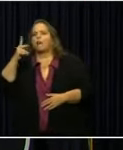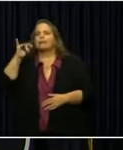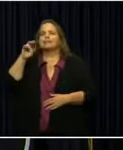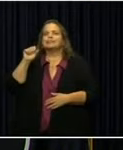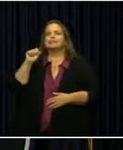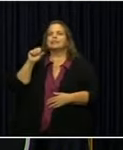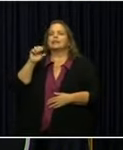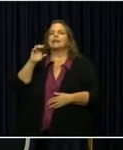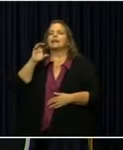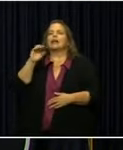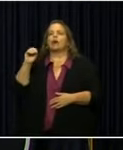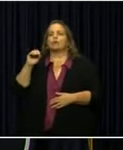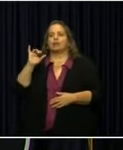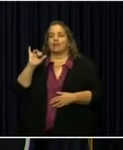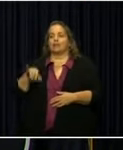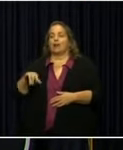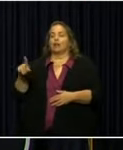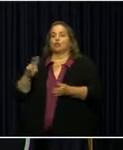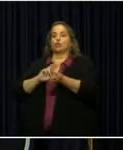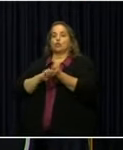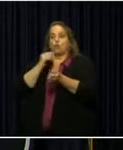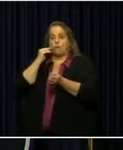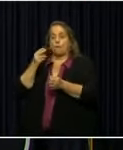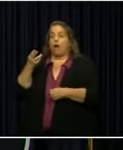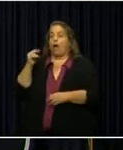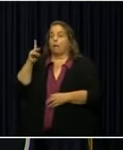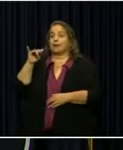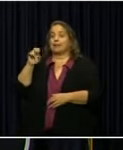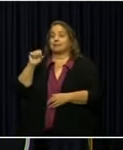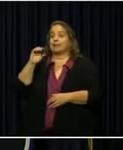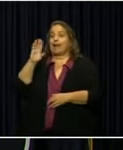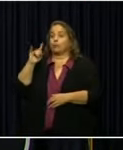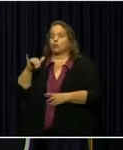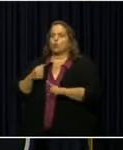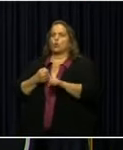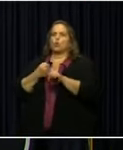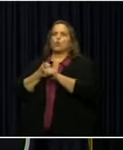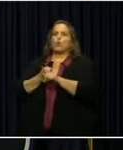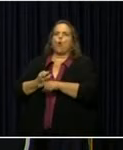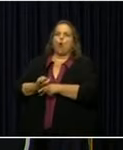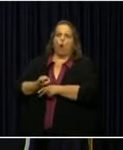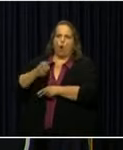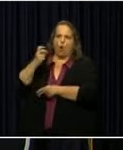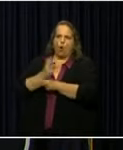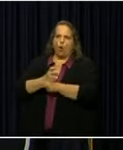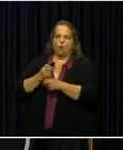BUT ACROSS THE STATE I WOULD SAY THAT NUMBER IS OVER 100,